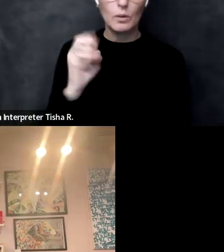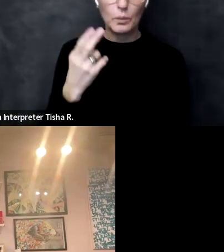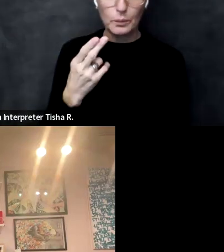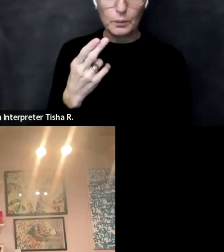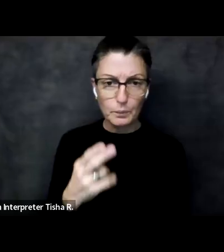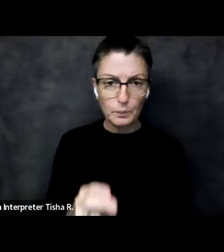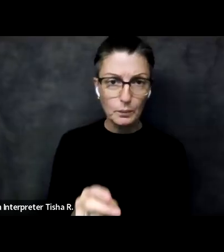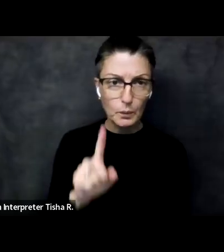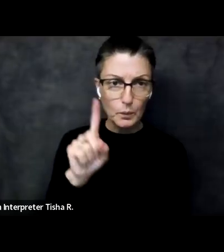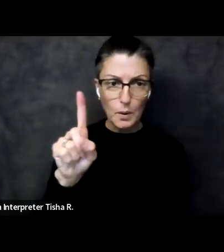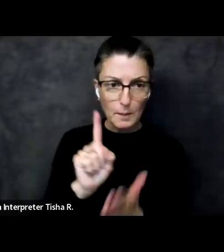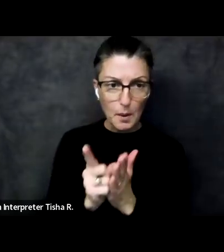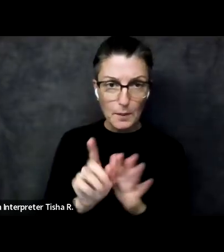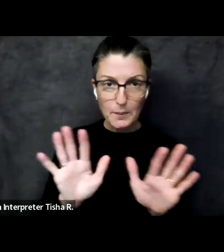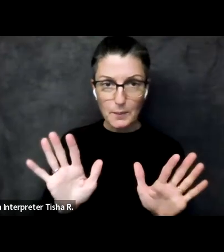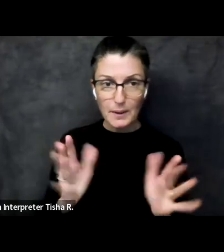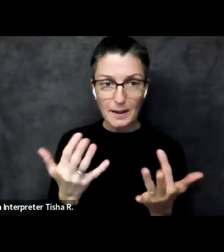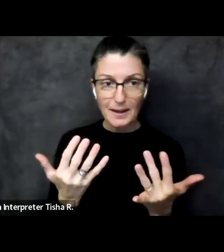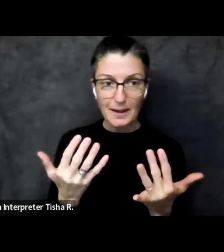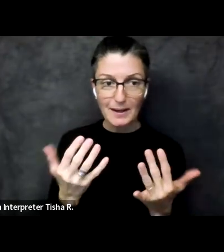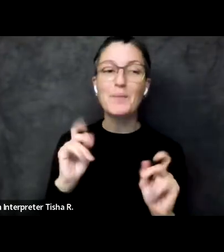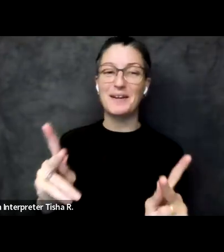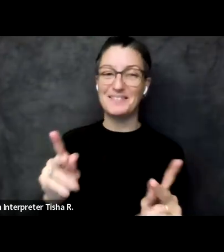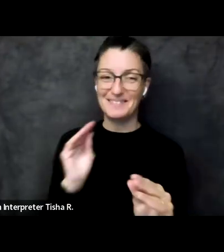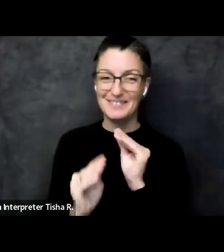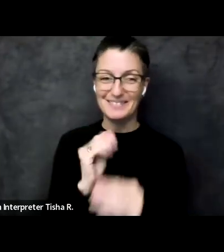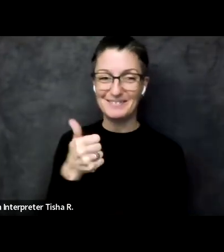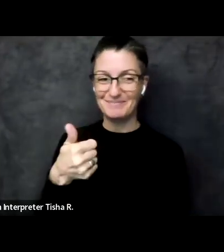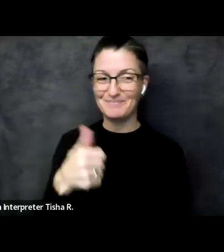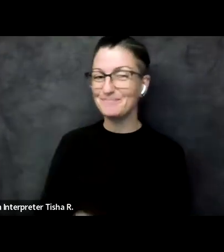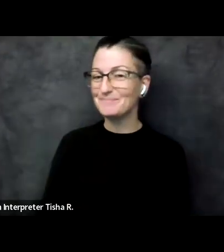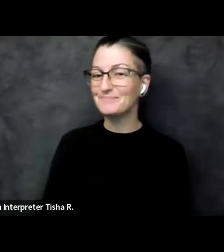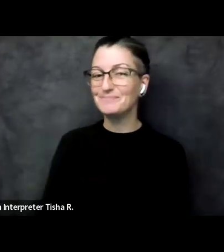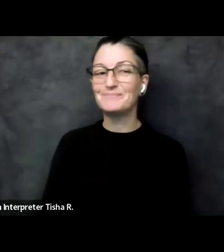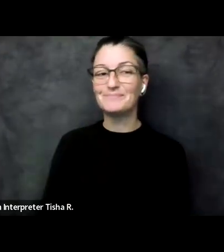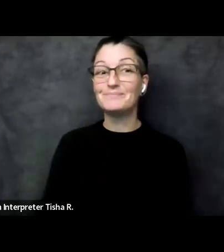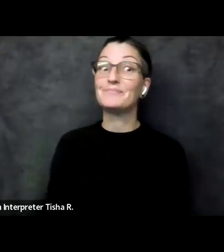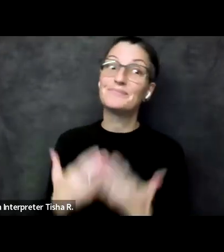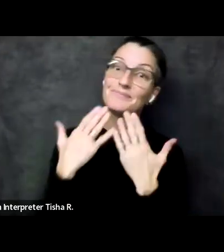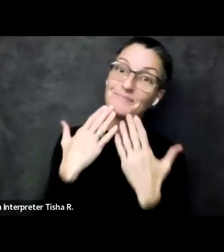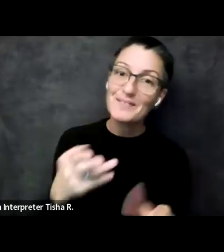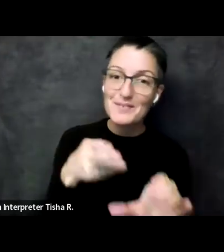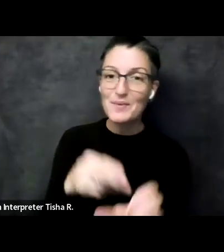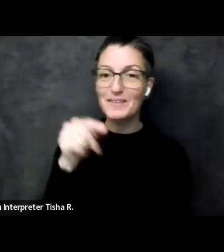one second. There we go. So thank you for joining us for this kickoff event